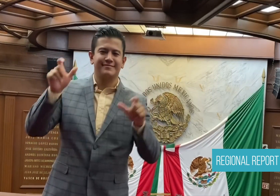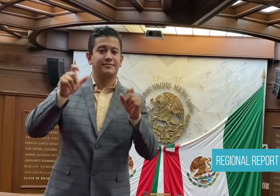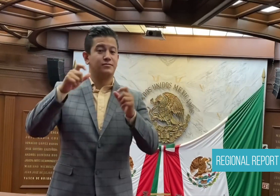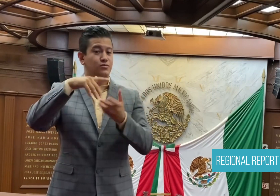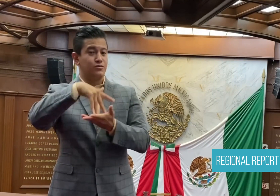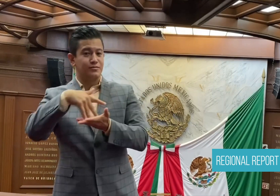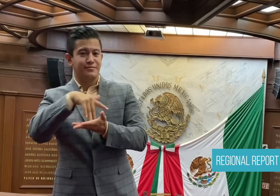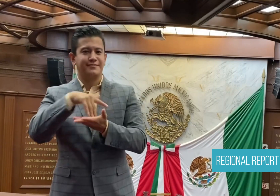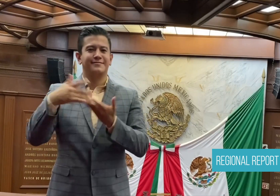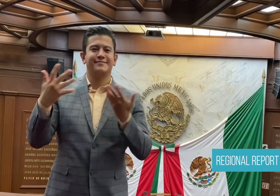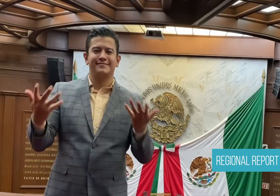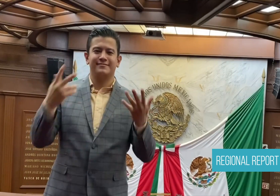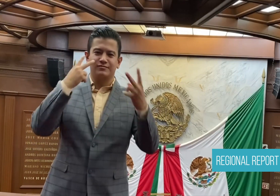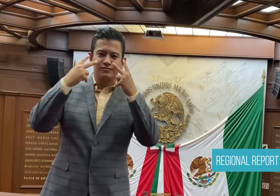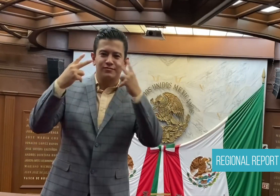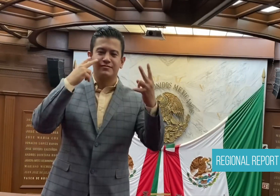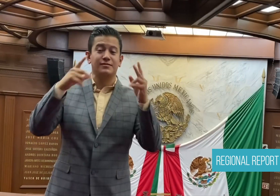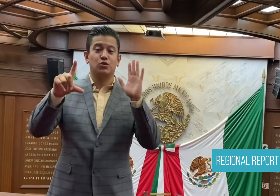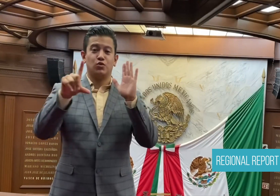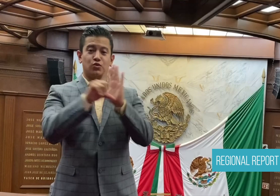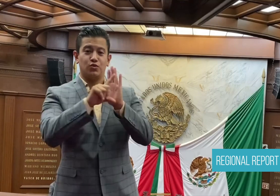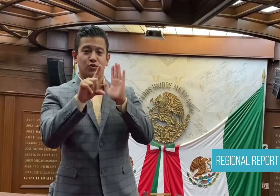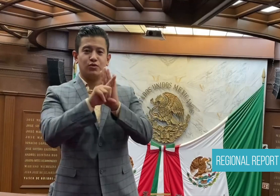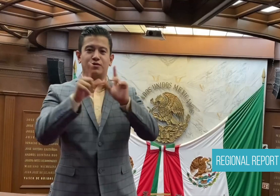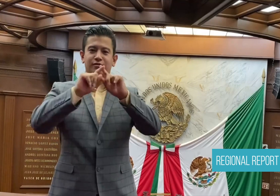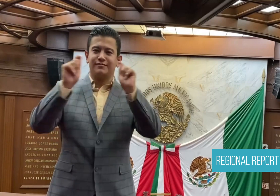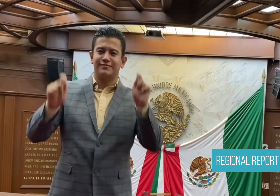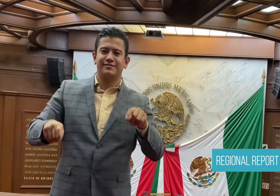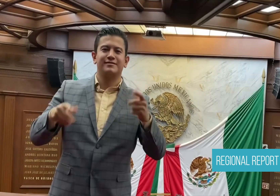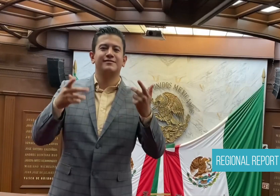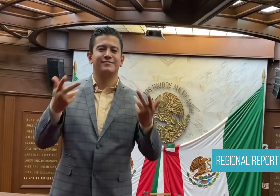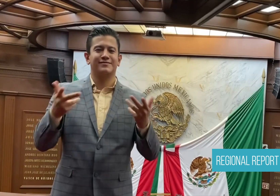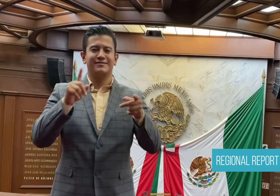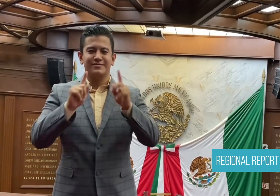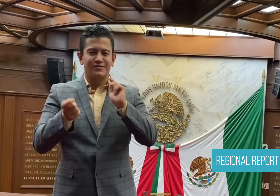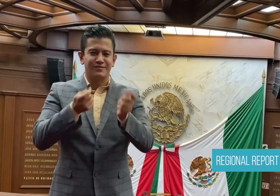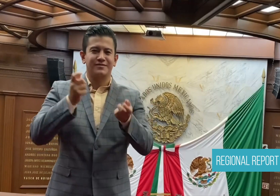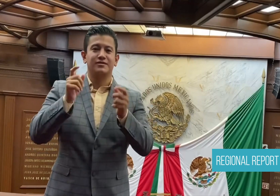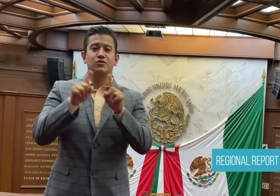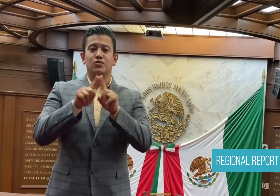mainly to support people who are vulnerable. I do this